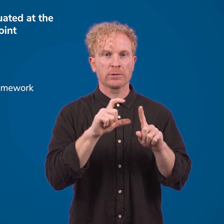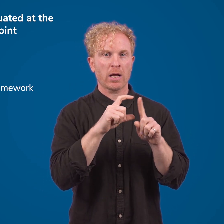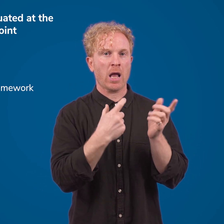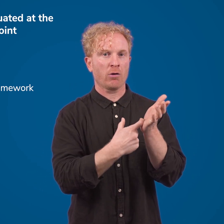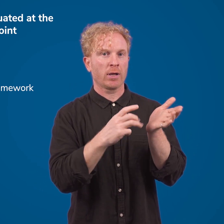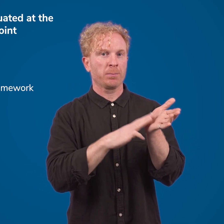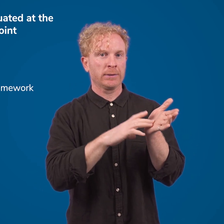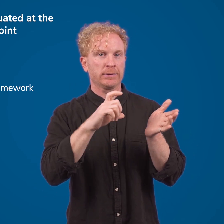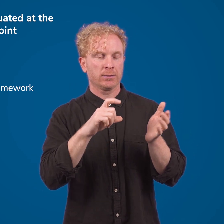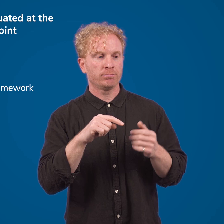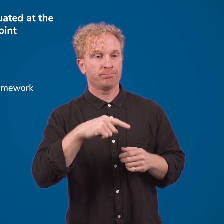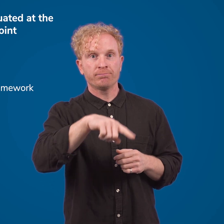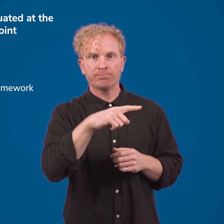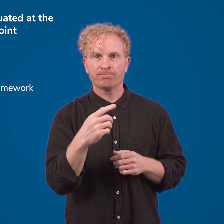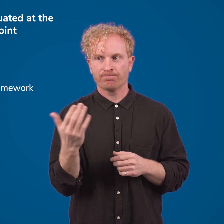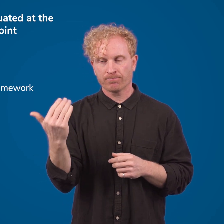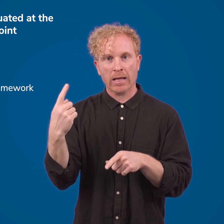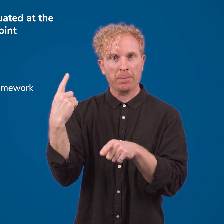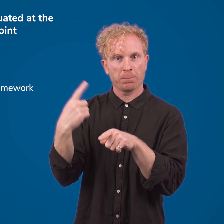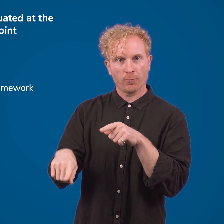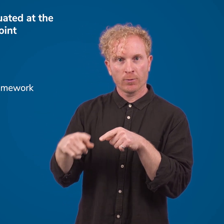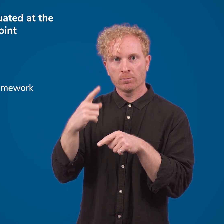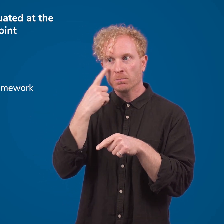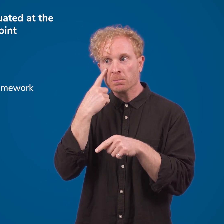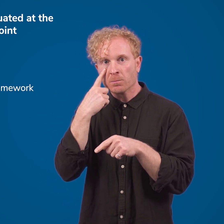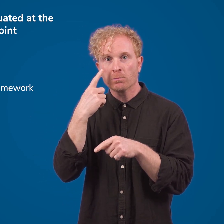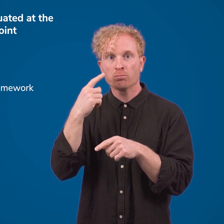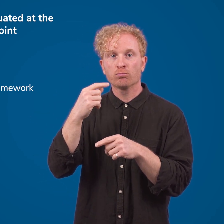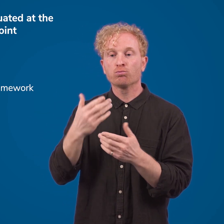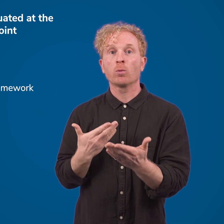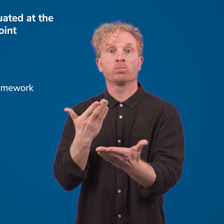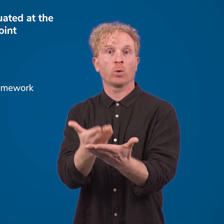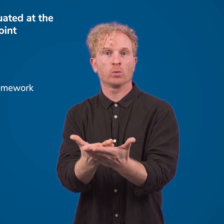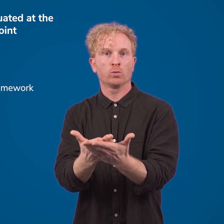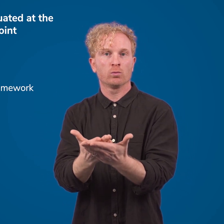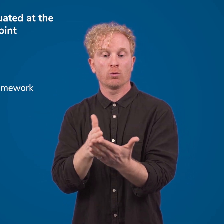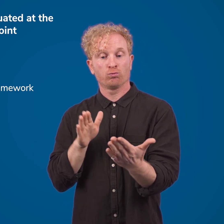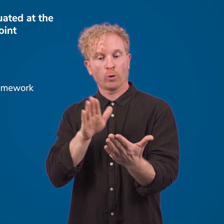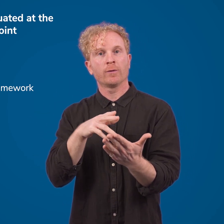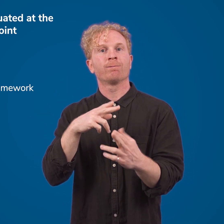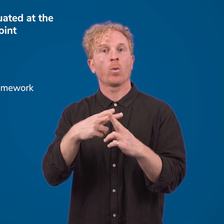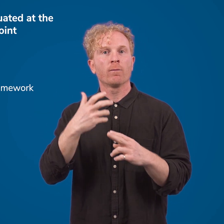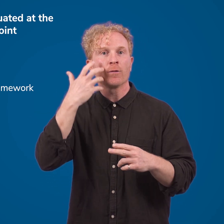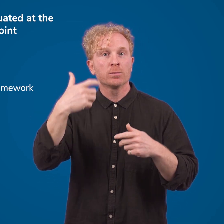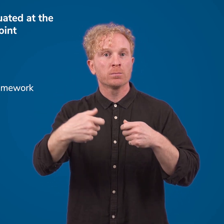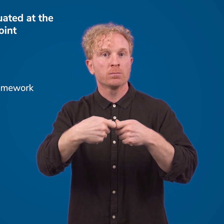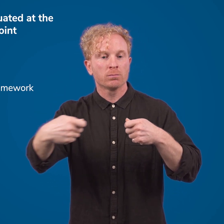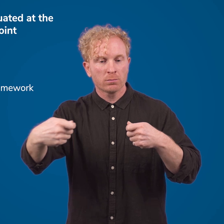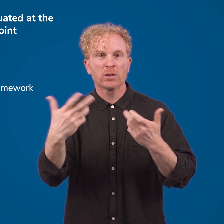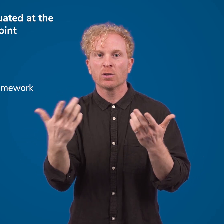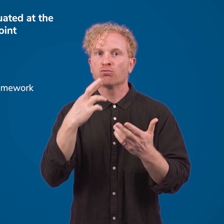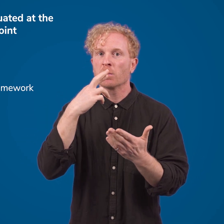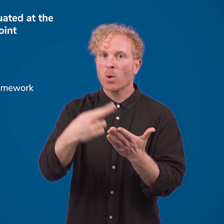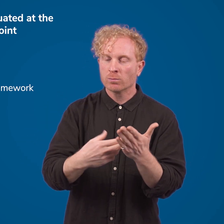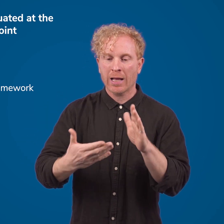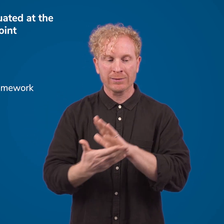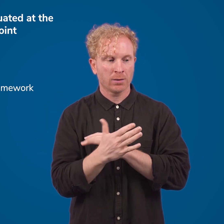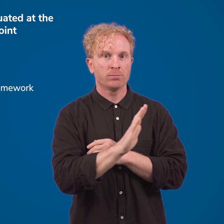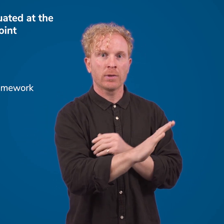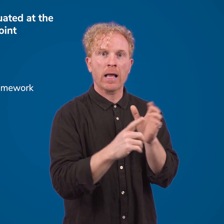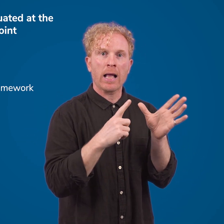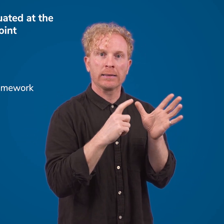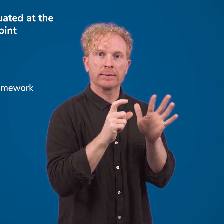Seek approval from DRMC of a proposed approach for future reporting under ADS